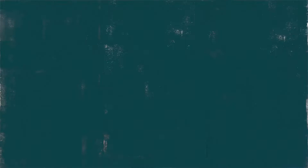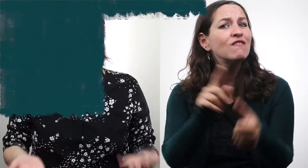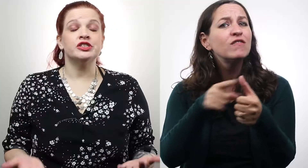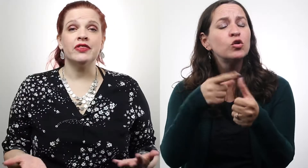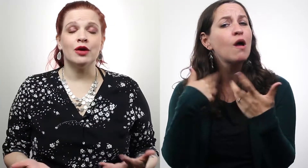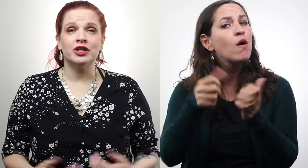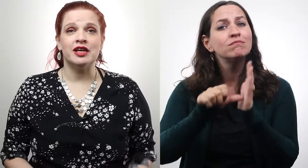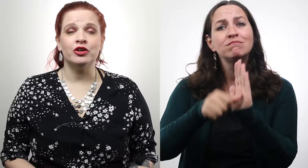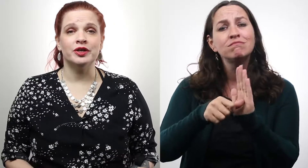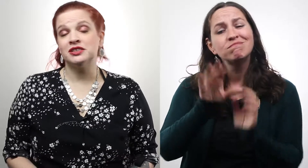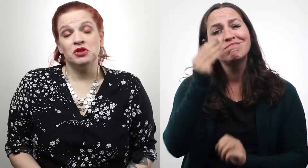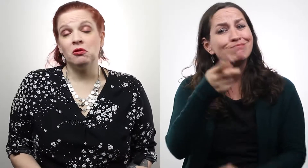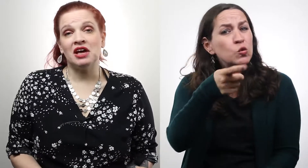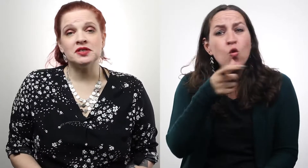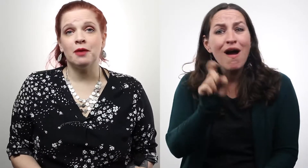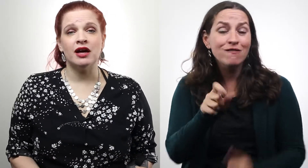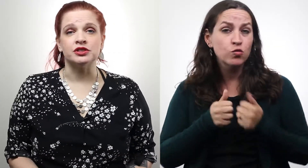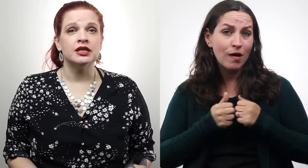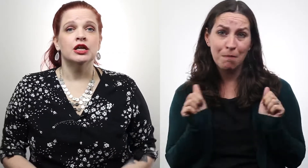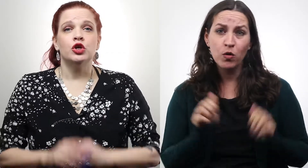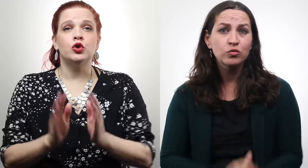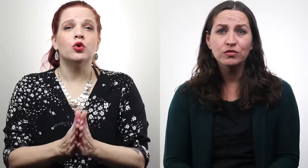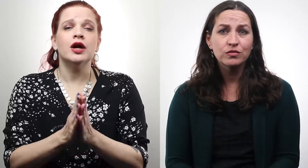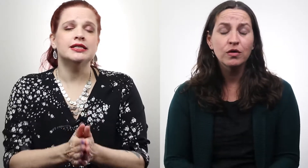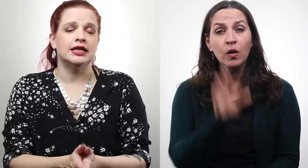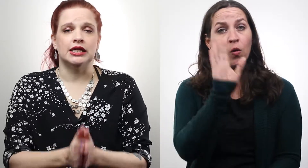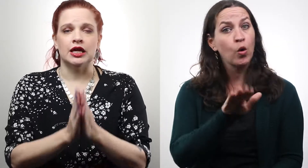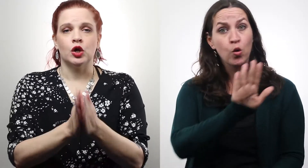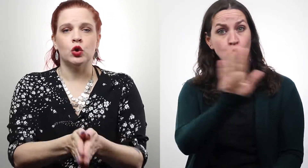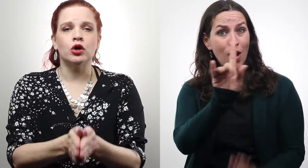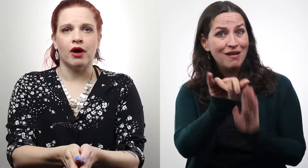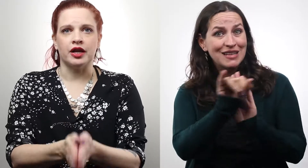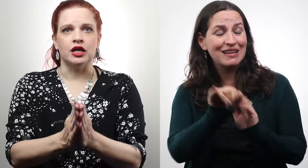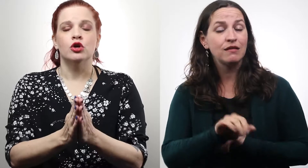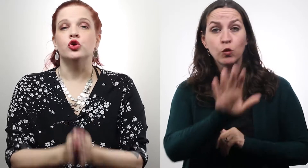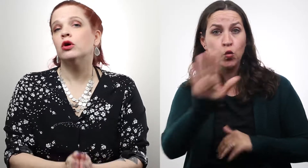The first thing that I want to tell you is you don't have to come out. Your identity, your body, your